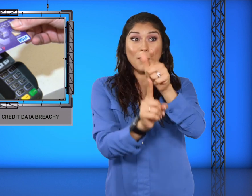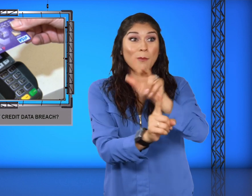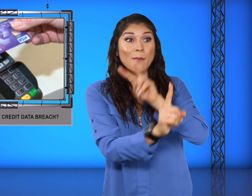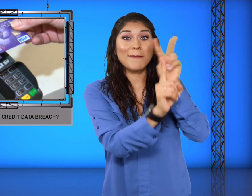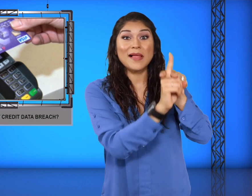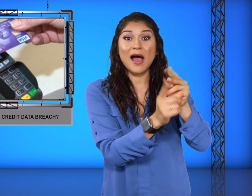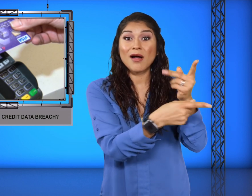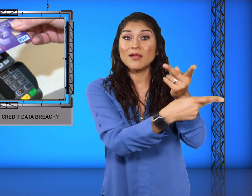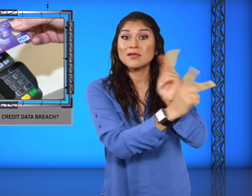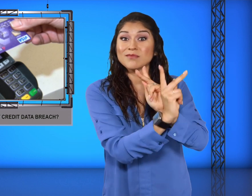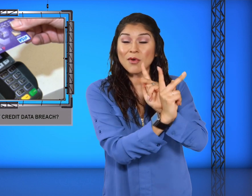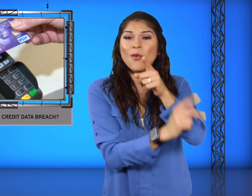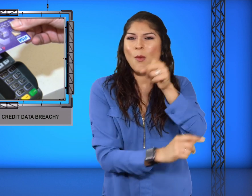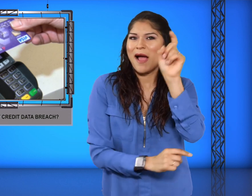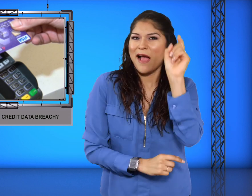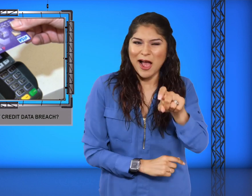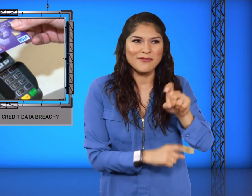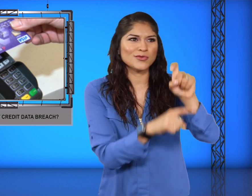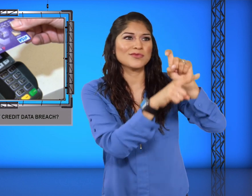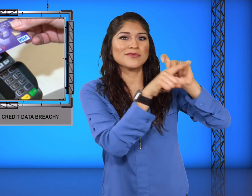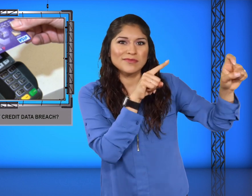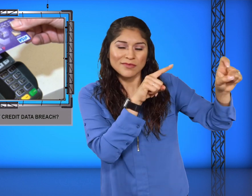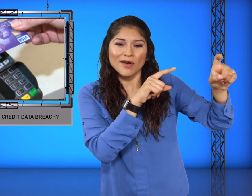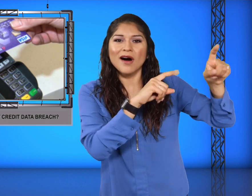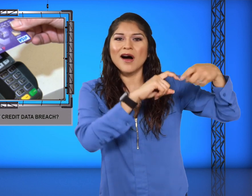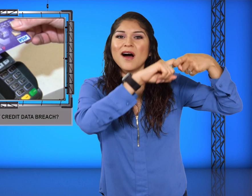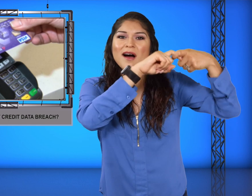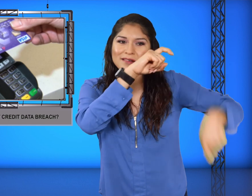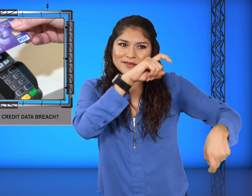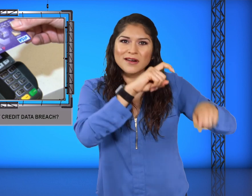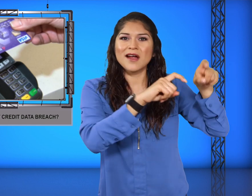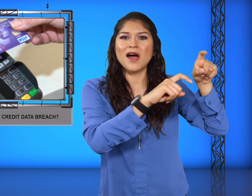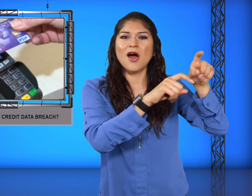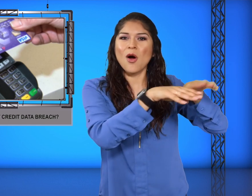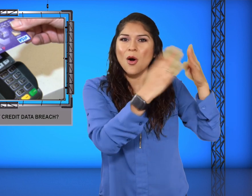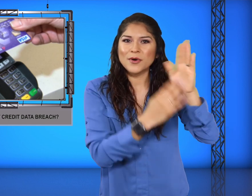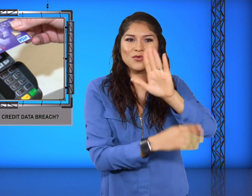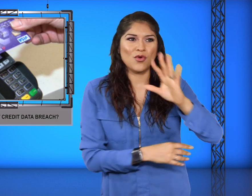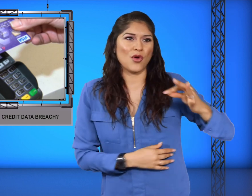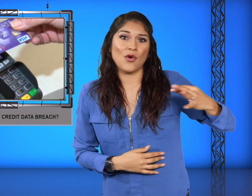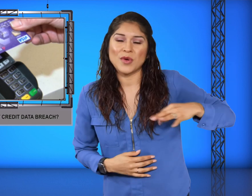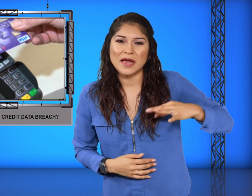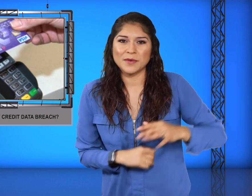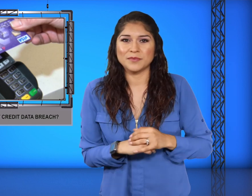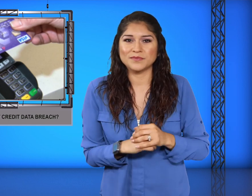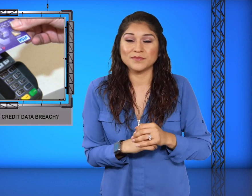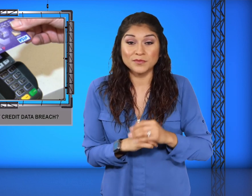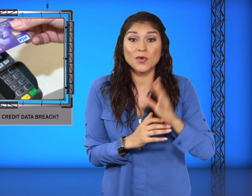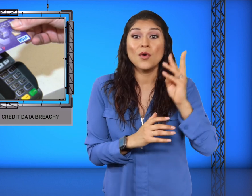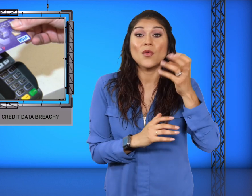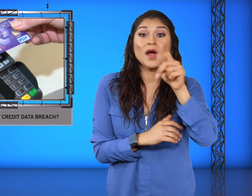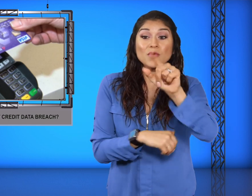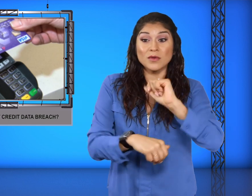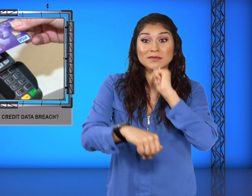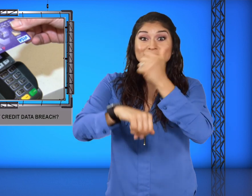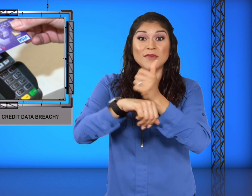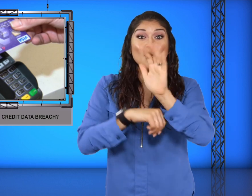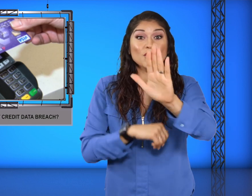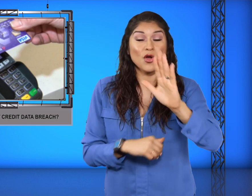But if you apply for a loan, you will have to unfreeze your credit.